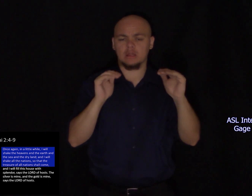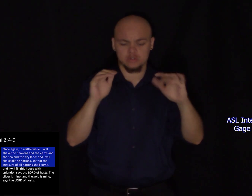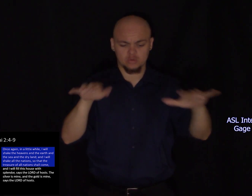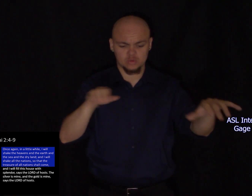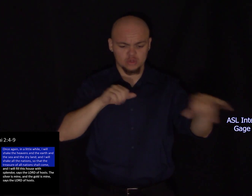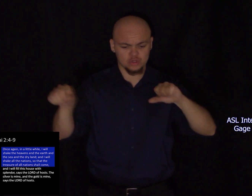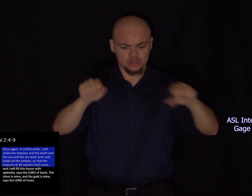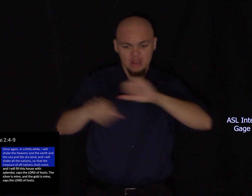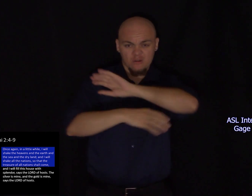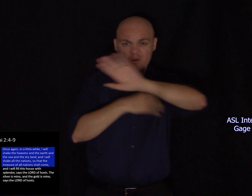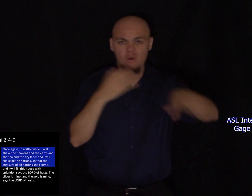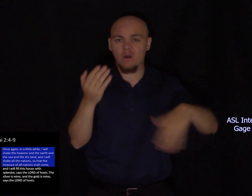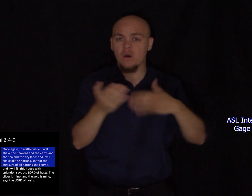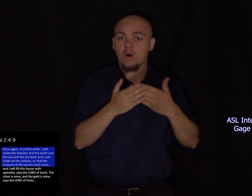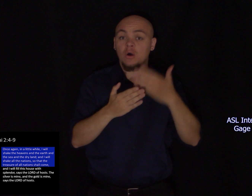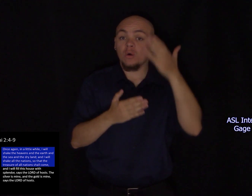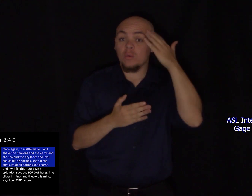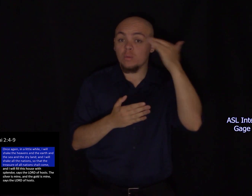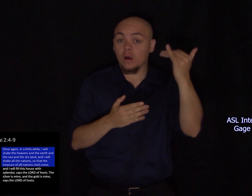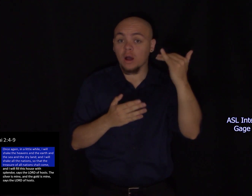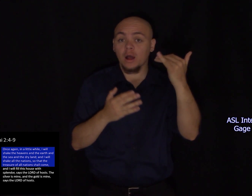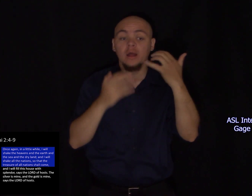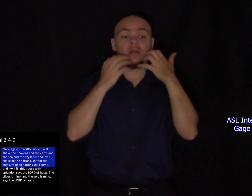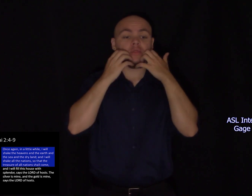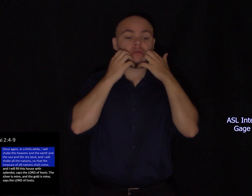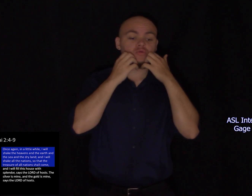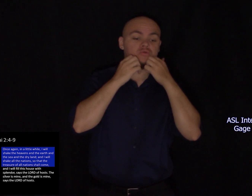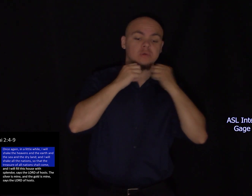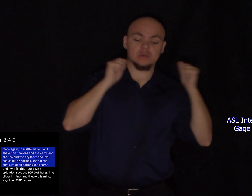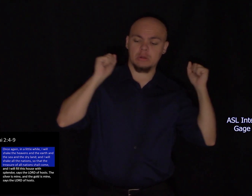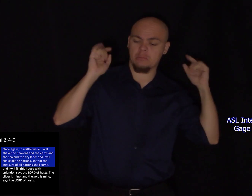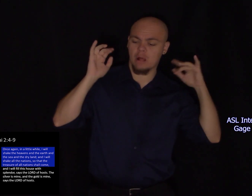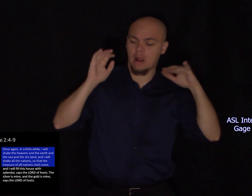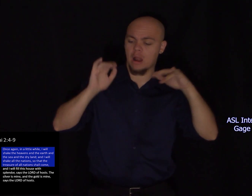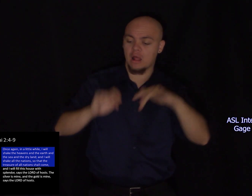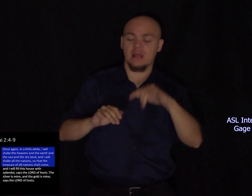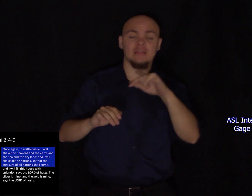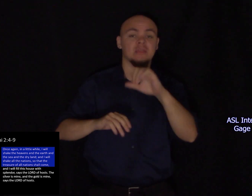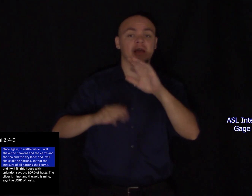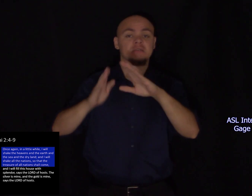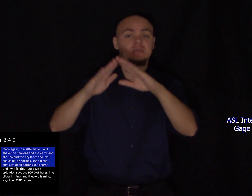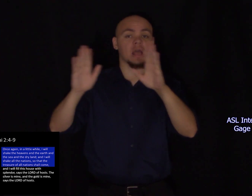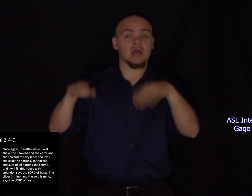land and I will shake all the nations so that the treasures of all nations shall come and I